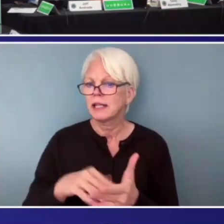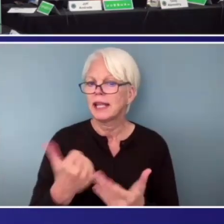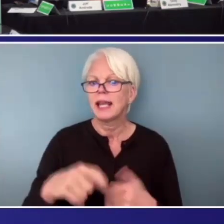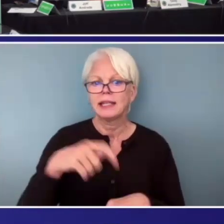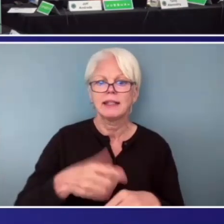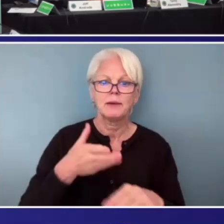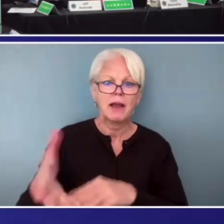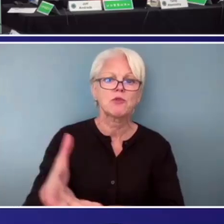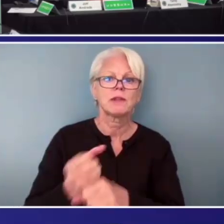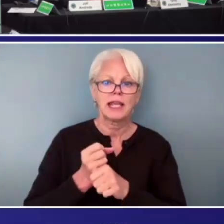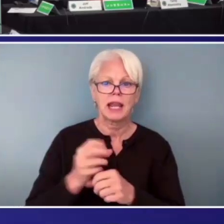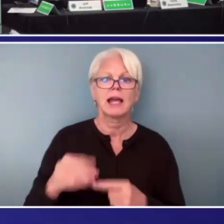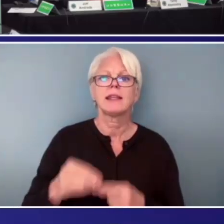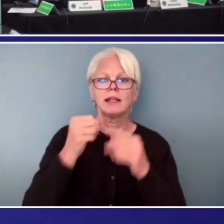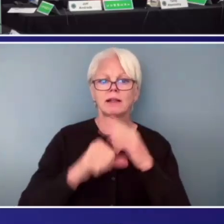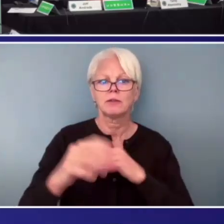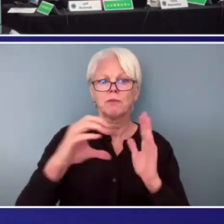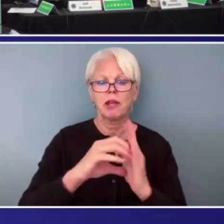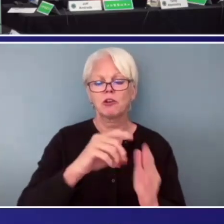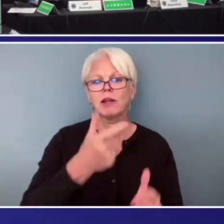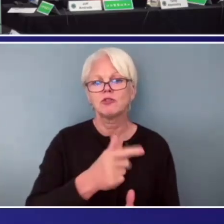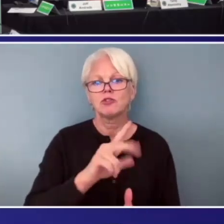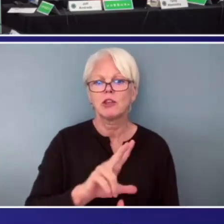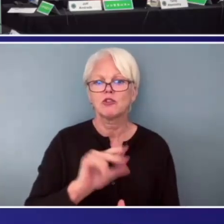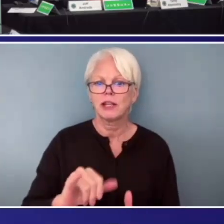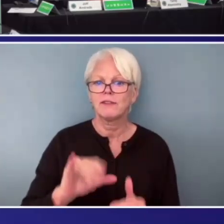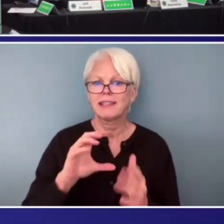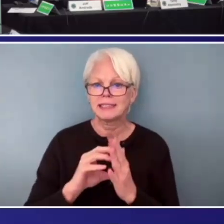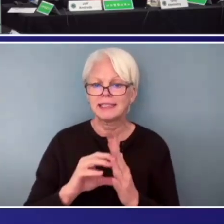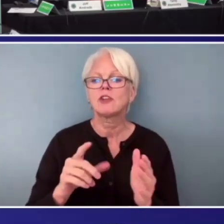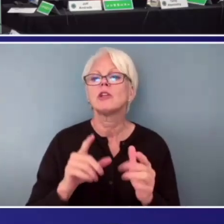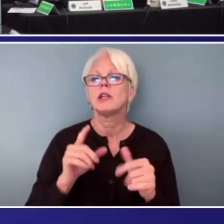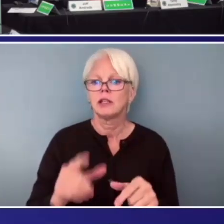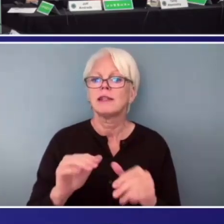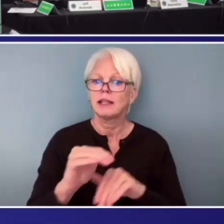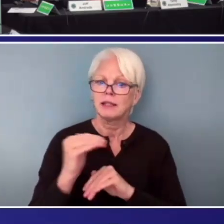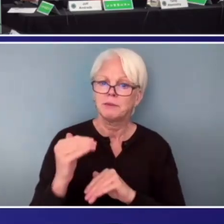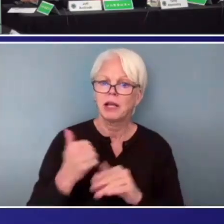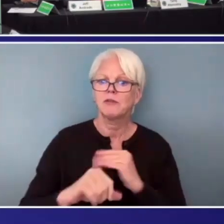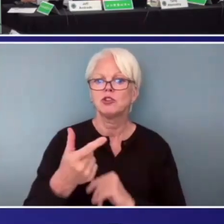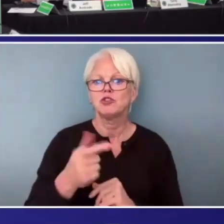receiving the exception under paragraph (g)(3) of this section, the limitations under paragraph (g)(2) of this section shall apply.